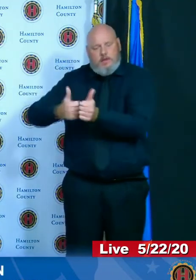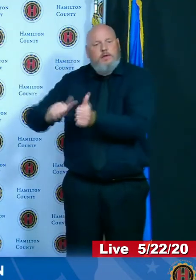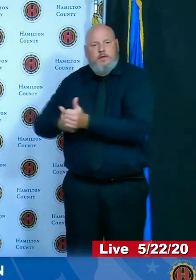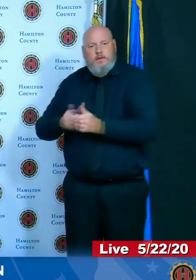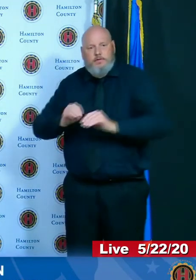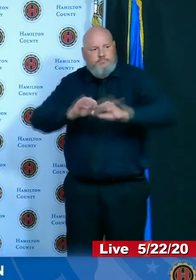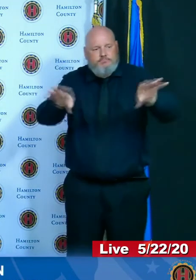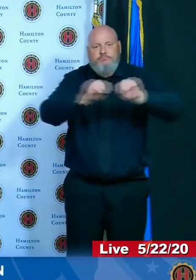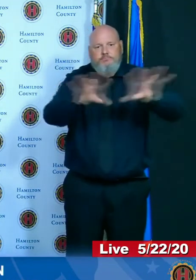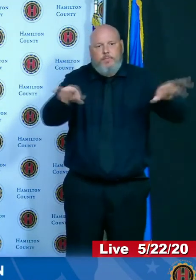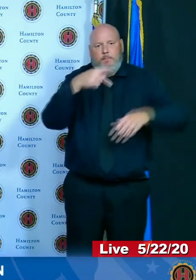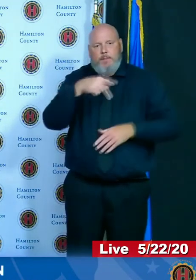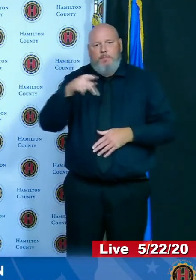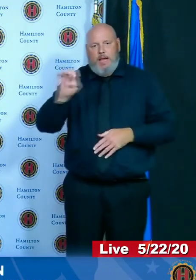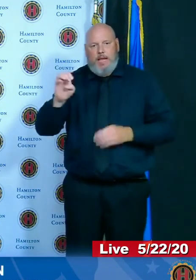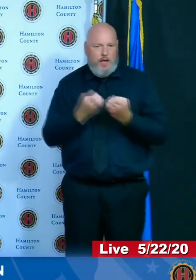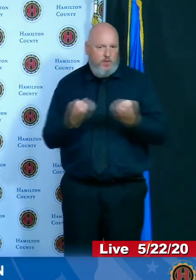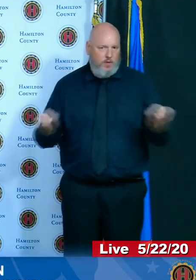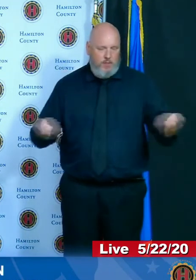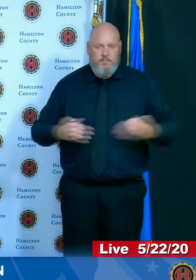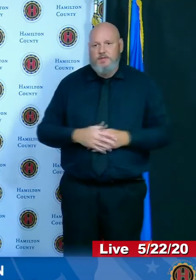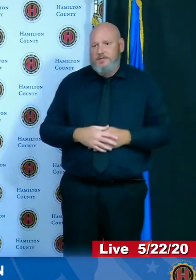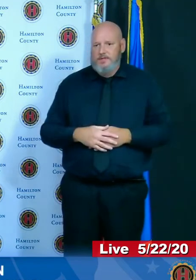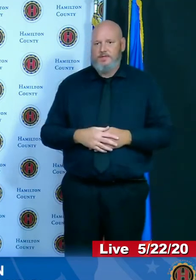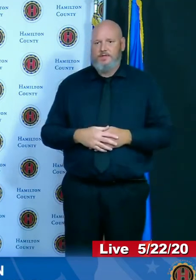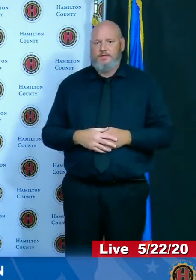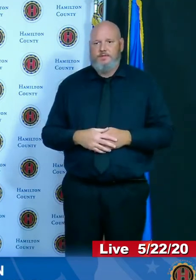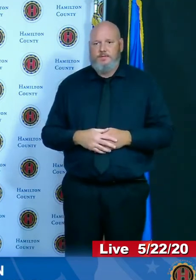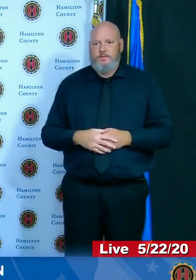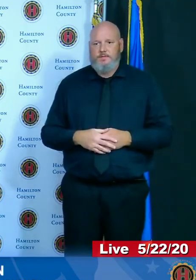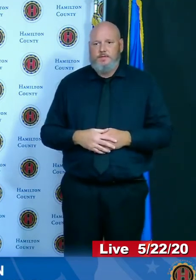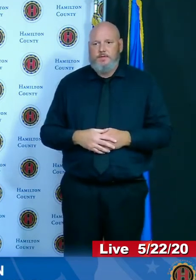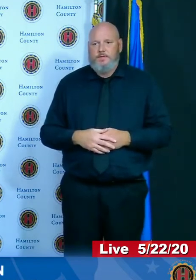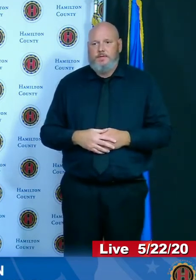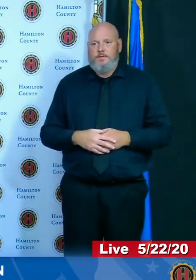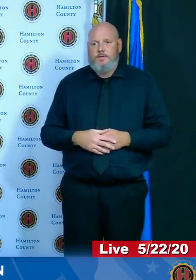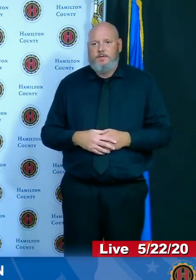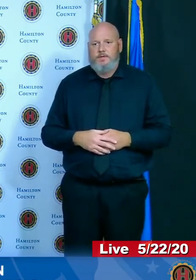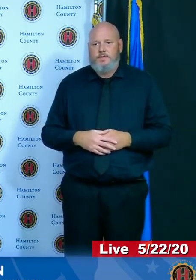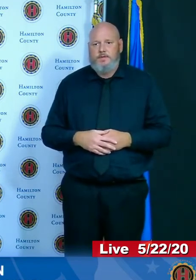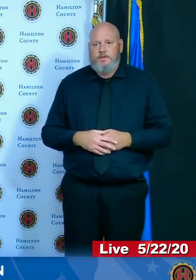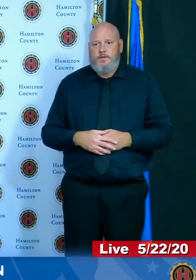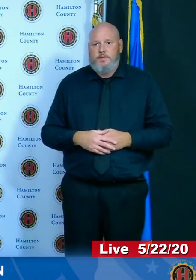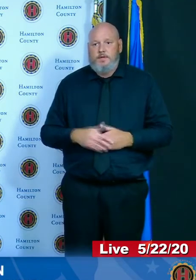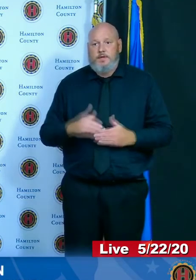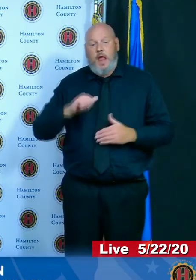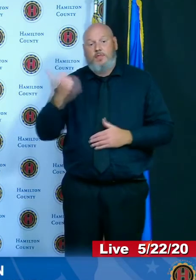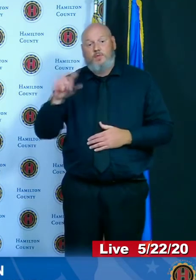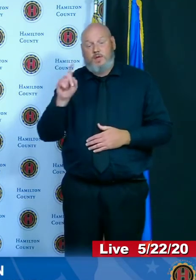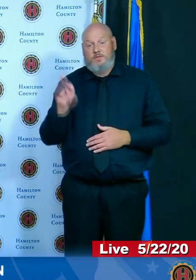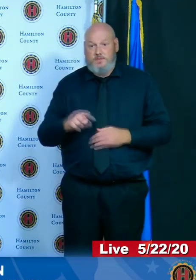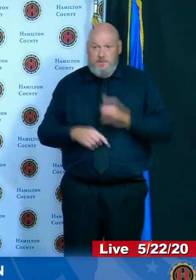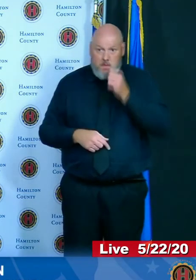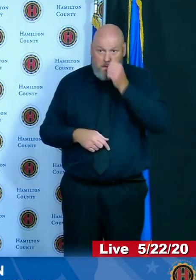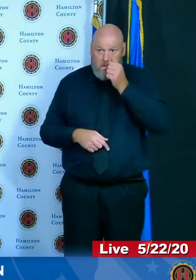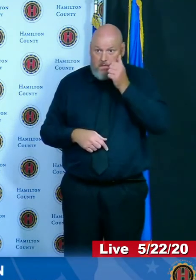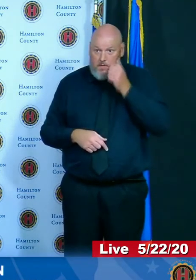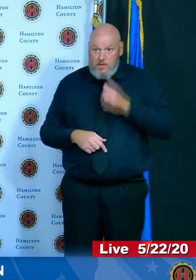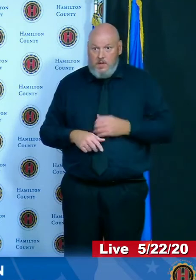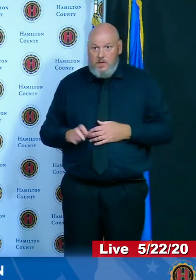all right that's all I've got bring our next question comes from David Winter with Local 12 I'm gonna read his questions he asks